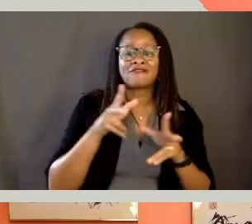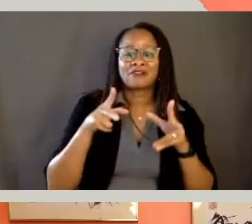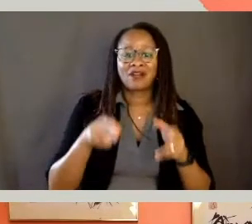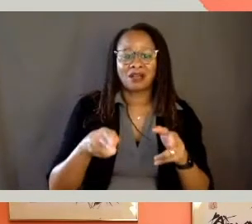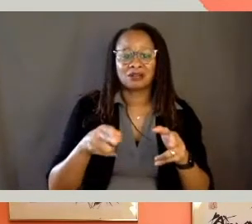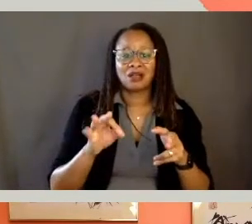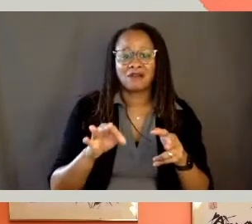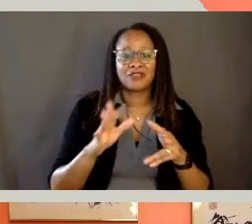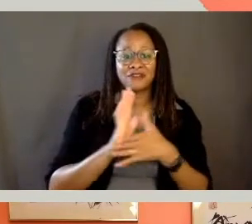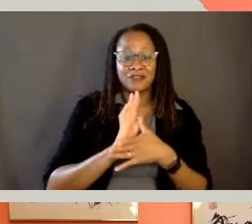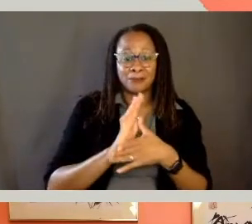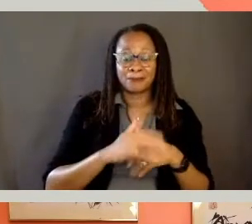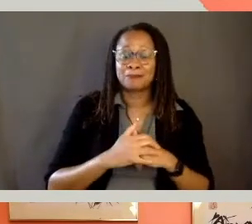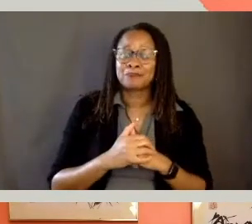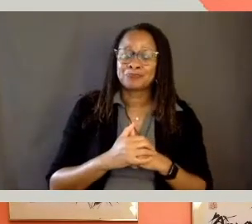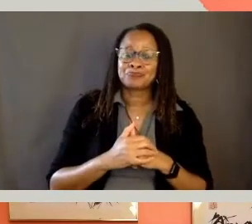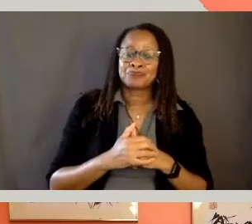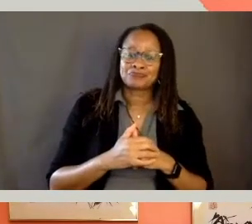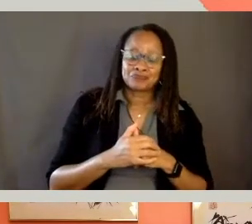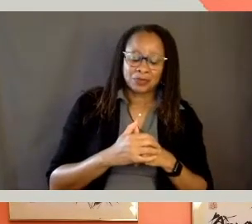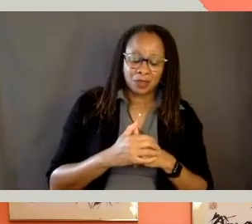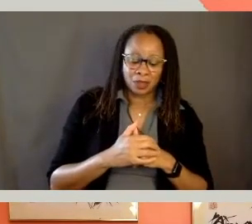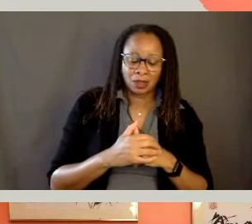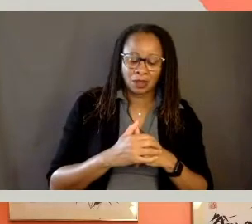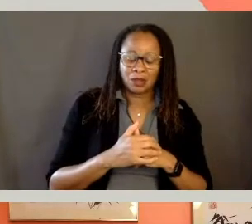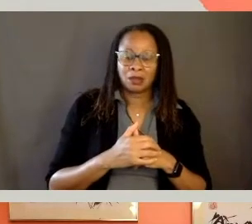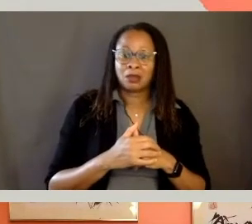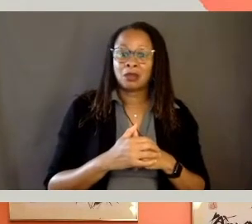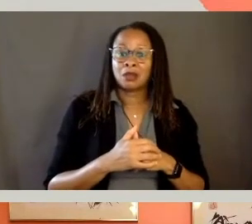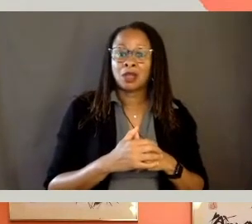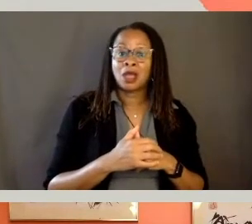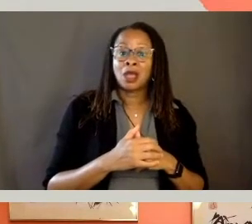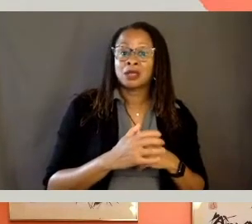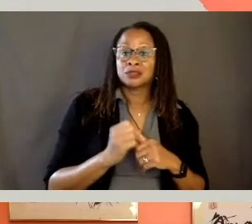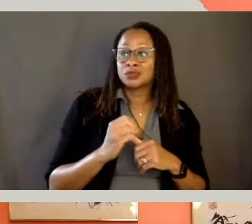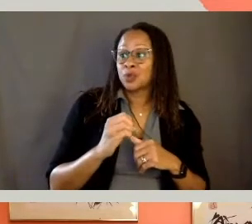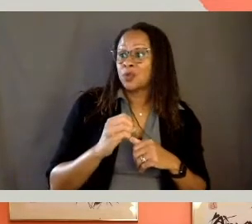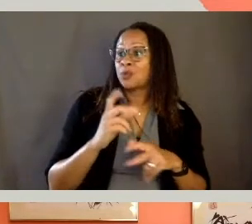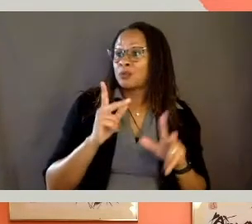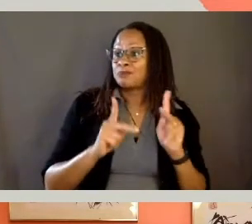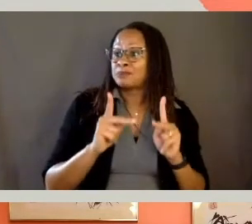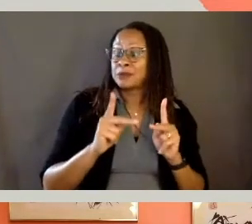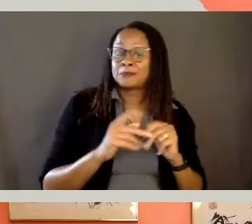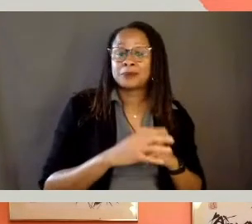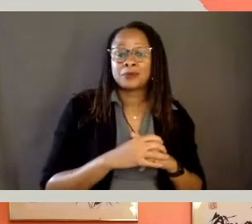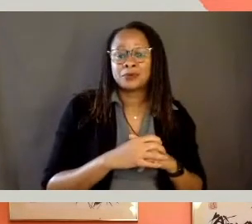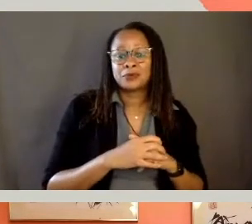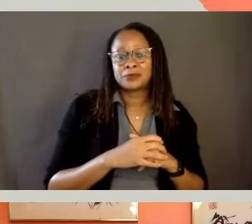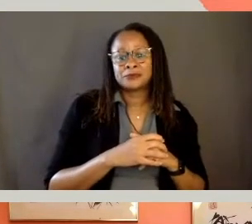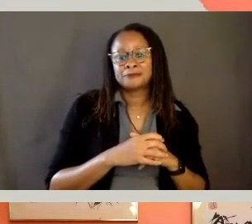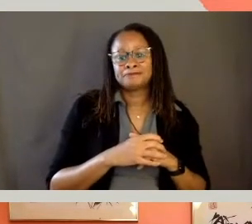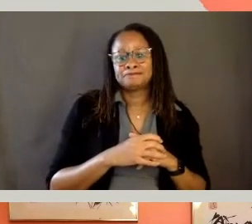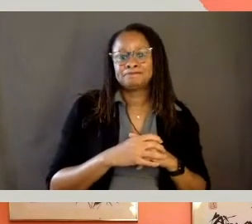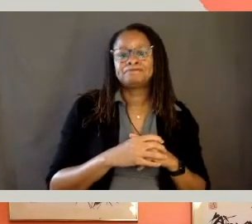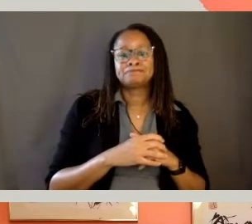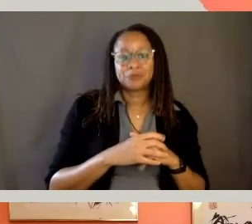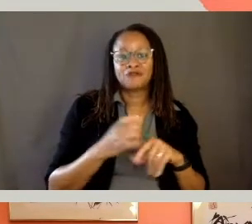So in terms of people from the community are all created impact on the film,